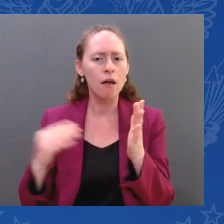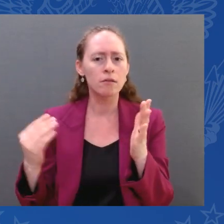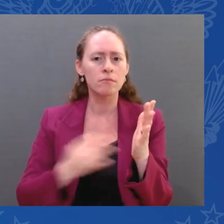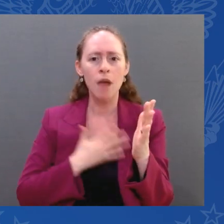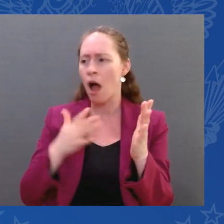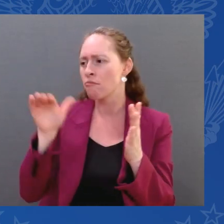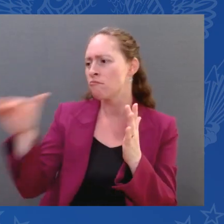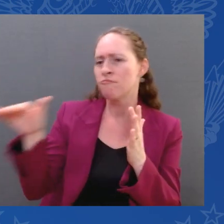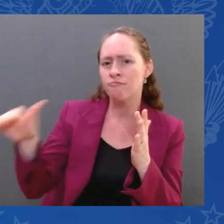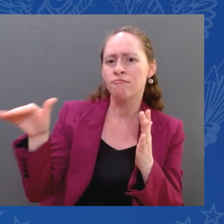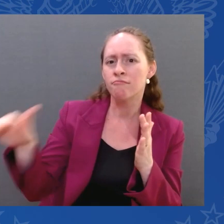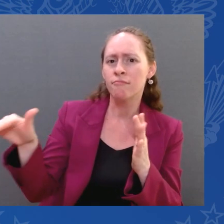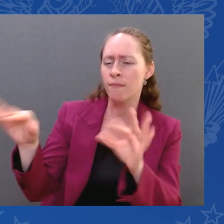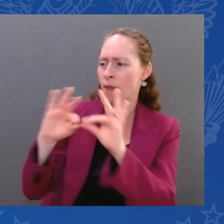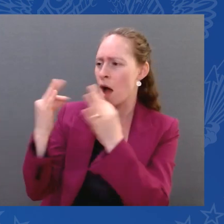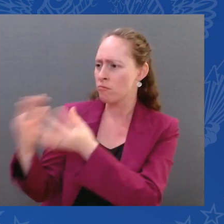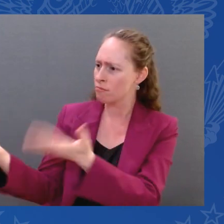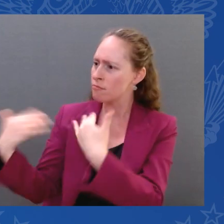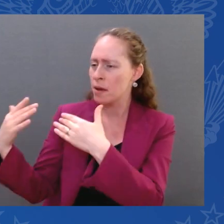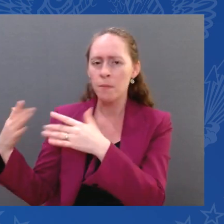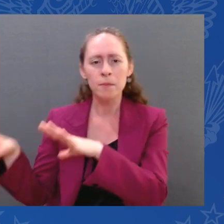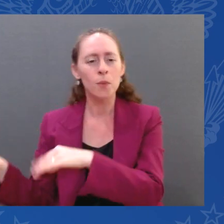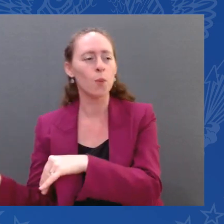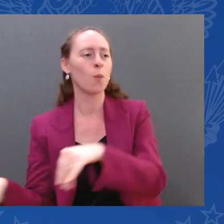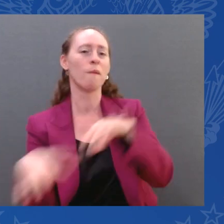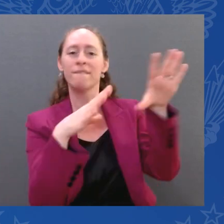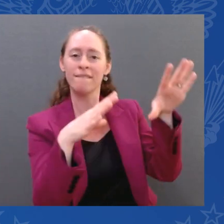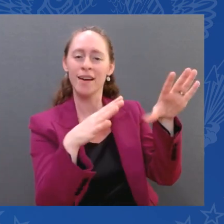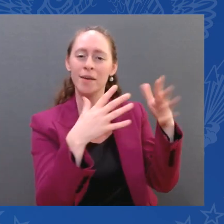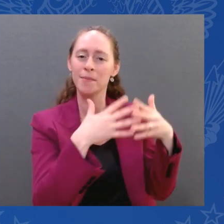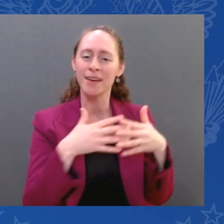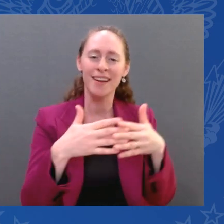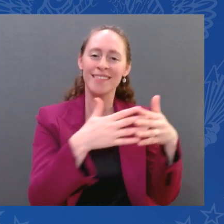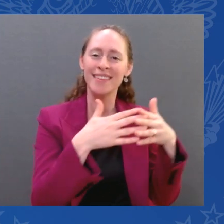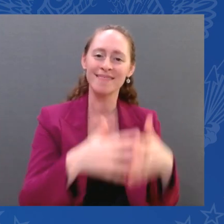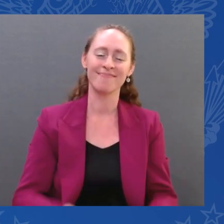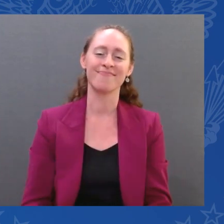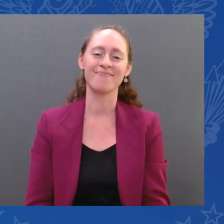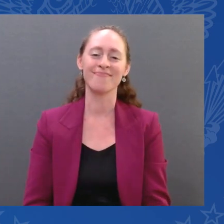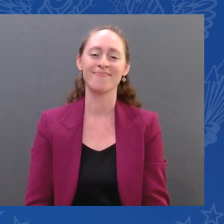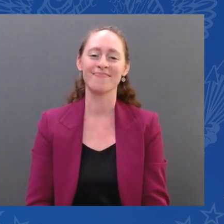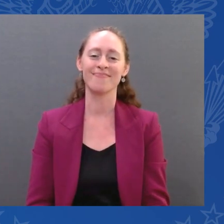They watched the middle son enlist the United States Army with his own dreams to be a military lawyer,